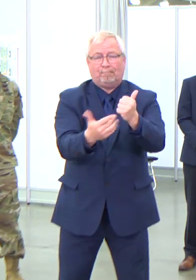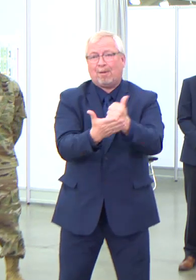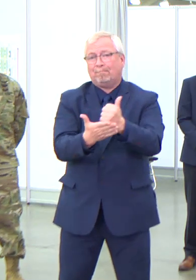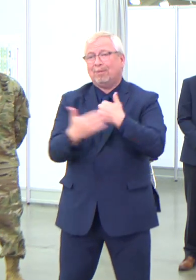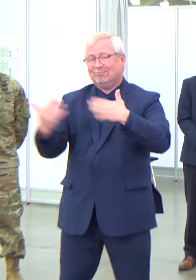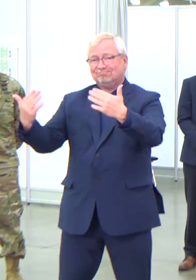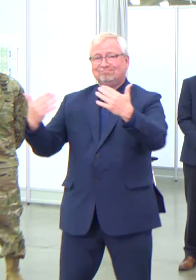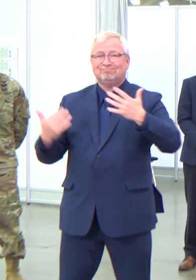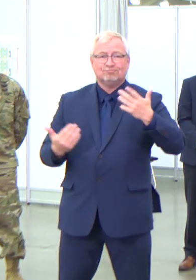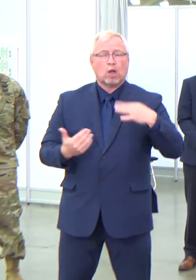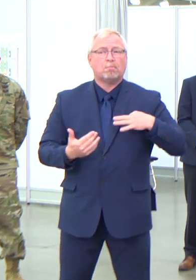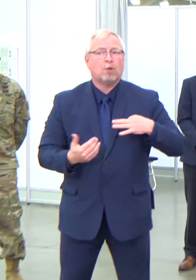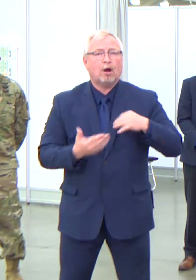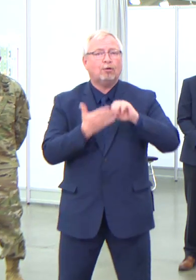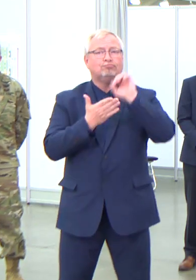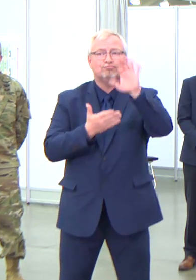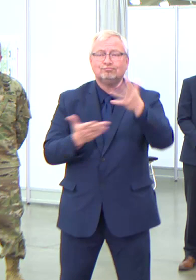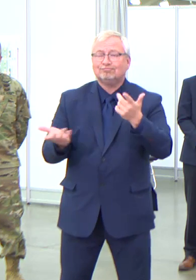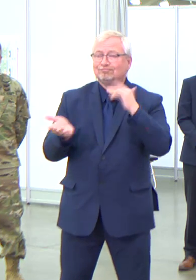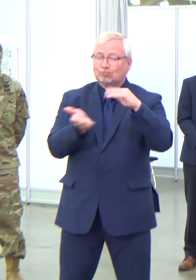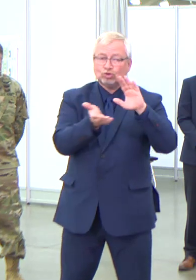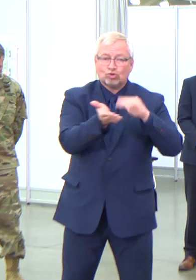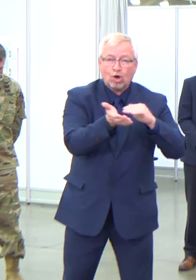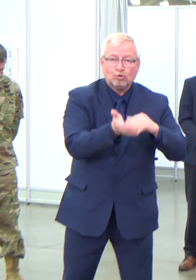more people volunteering to step up while the doctors, nurses